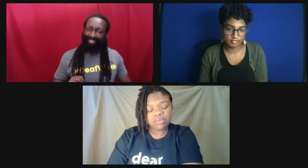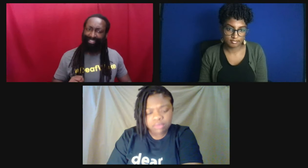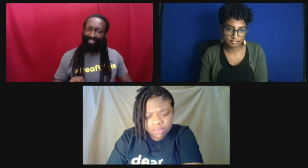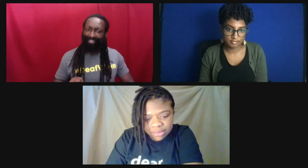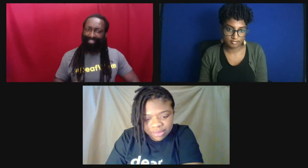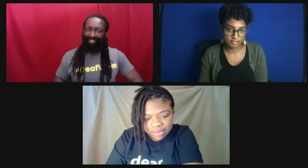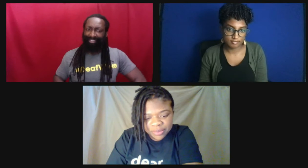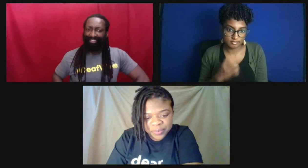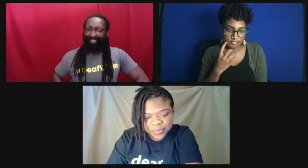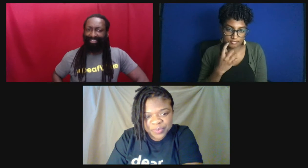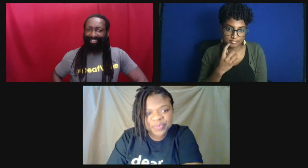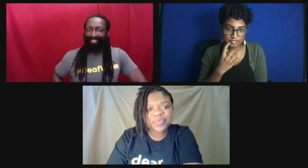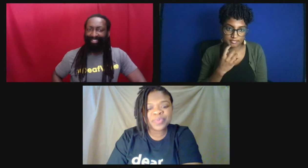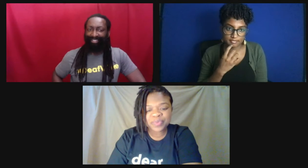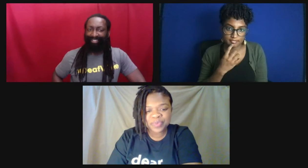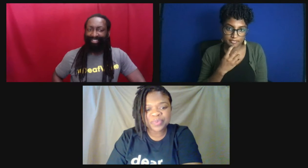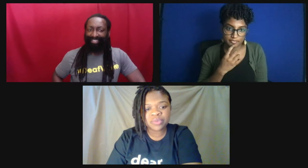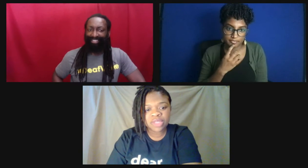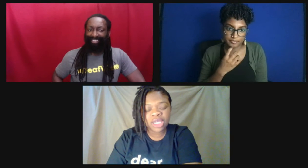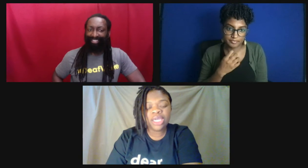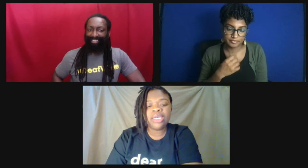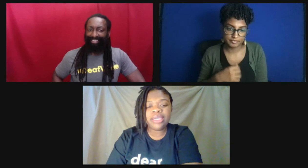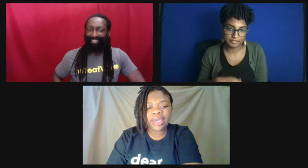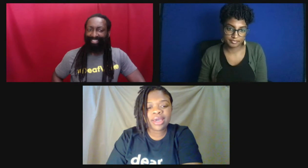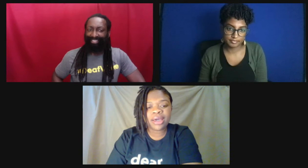Yeah, right, age two is when you were identified as deaf?